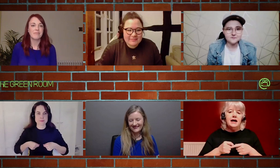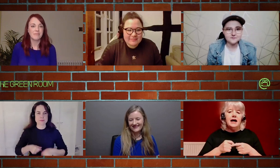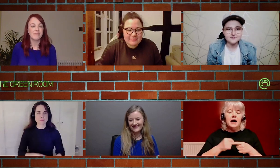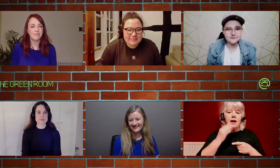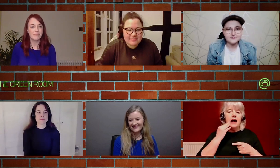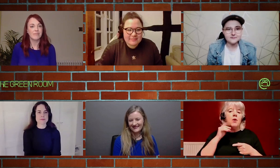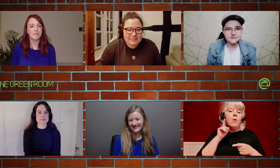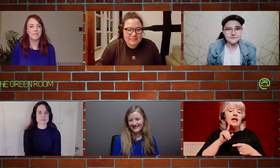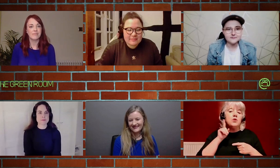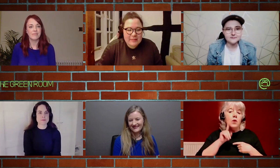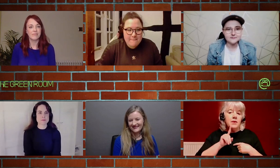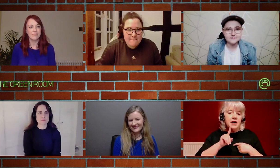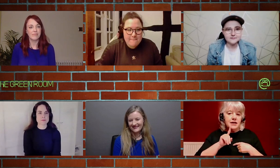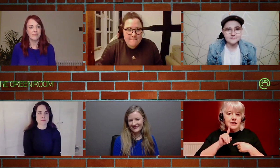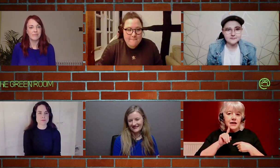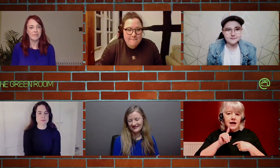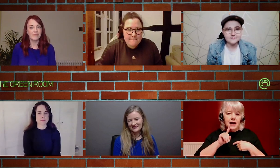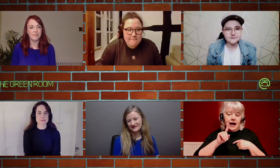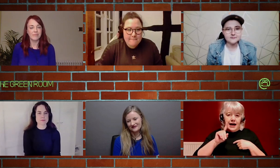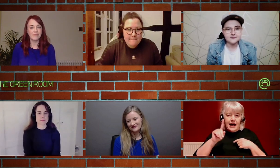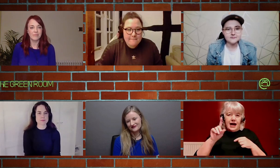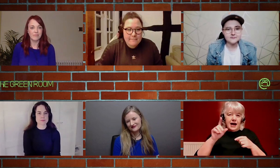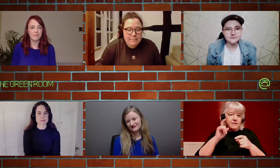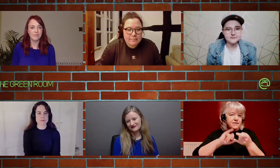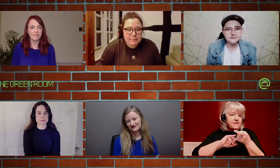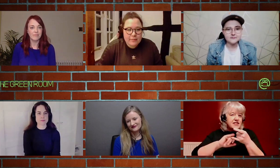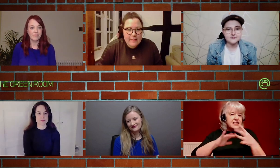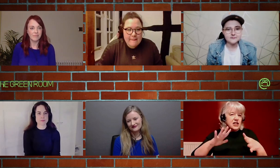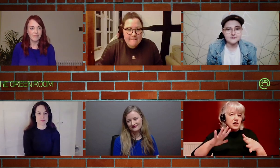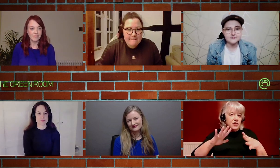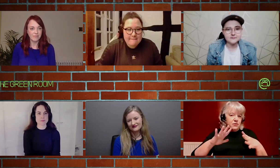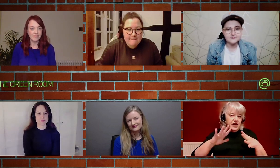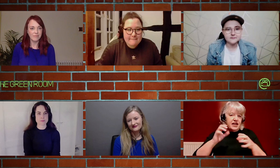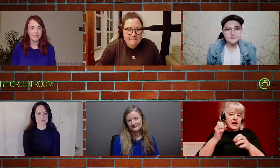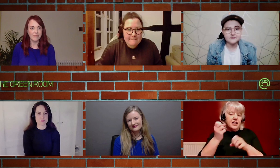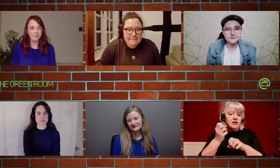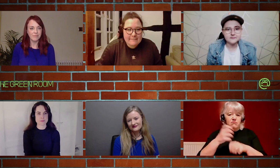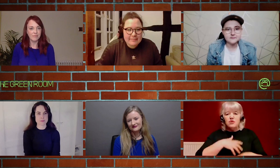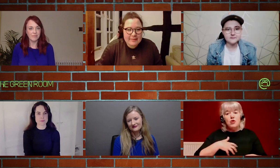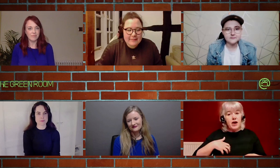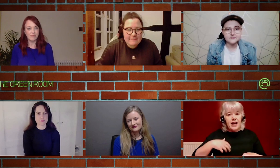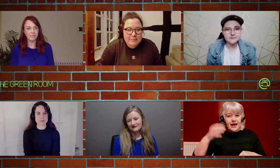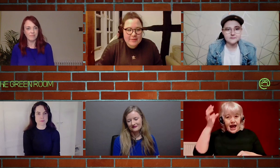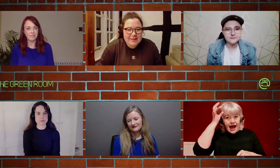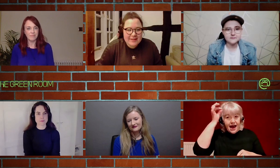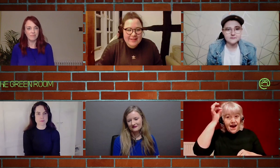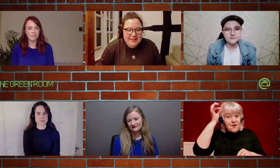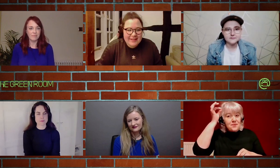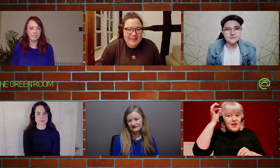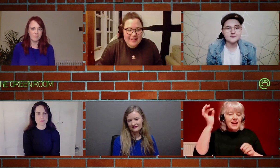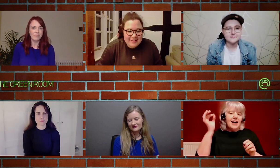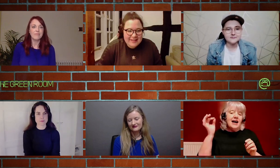I am a white woman. I have silvery gray hair.